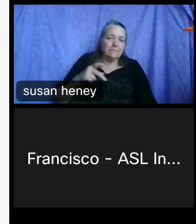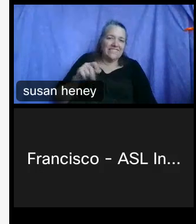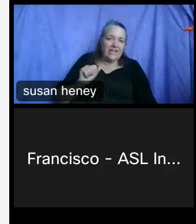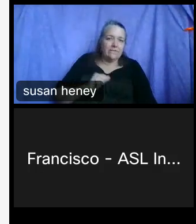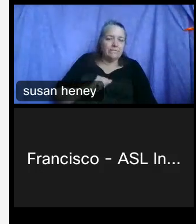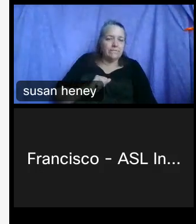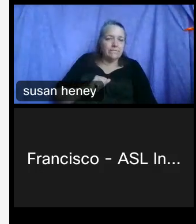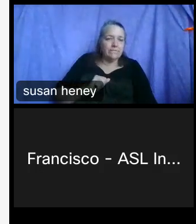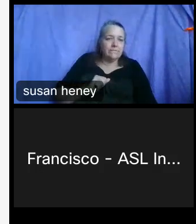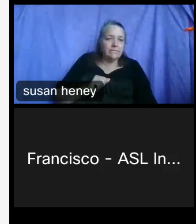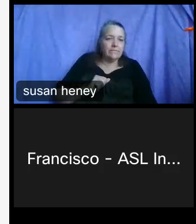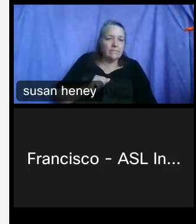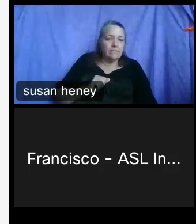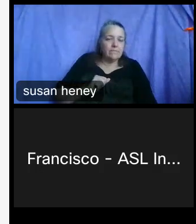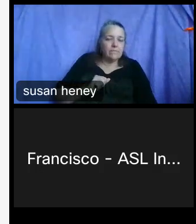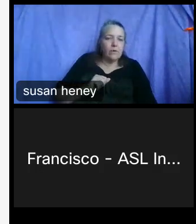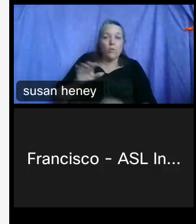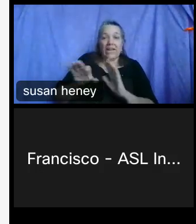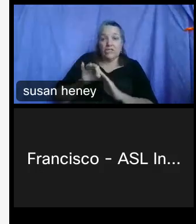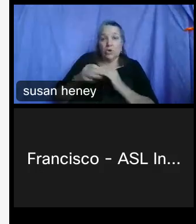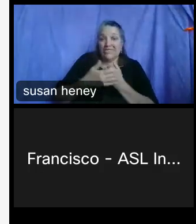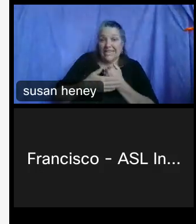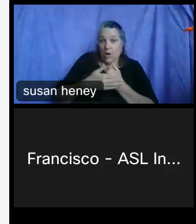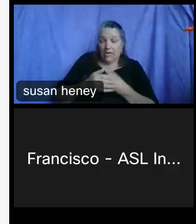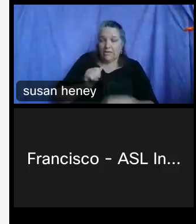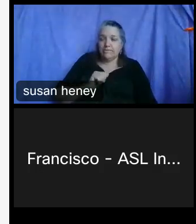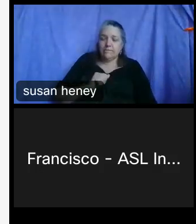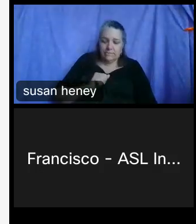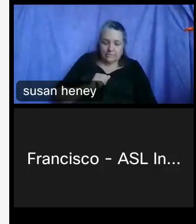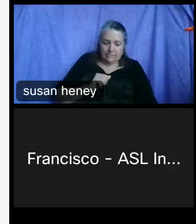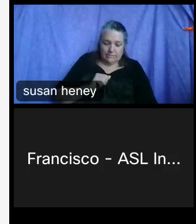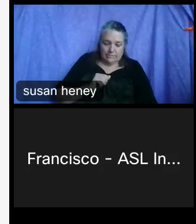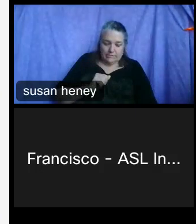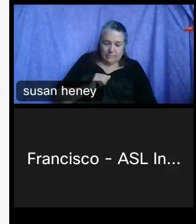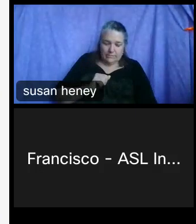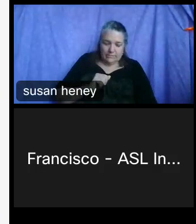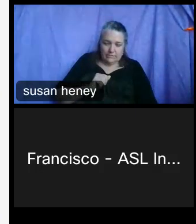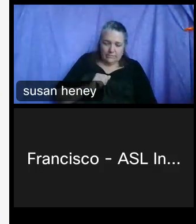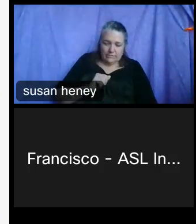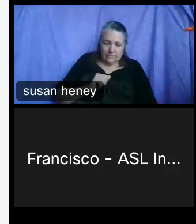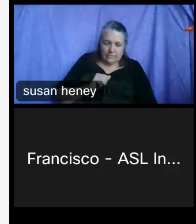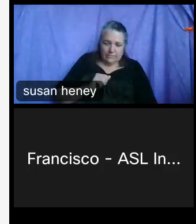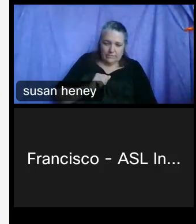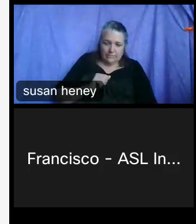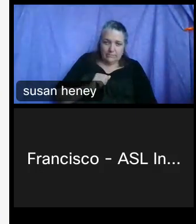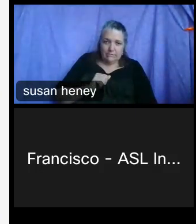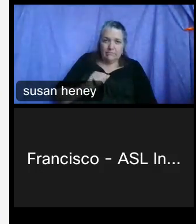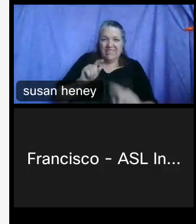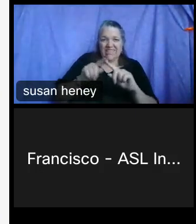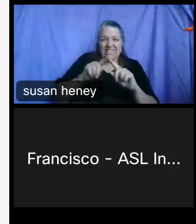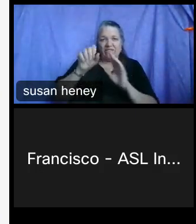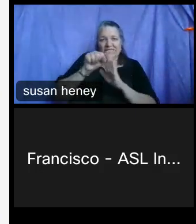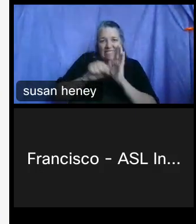When I selected County, a listing of the states pop up, so let's scroll down and I